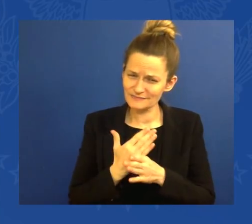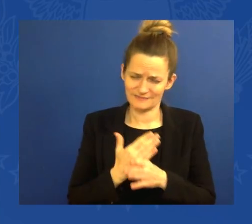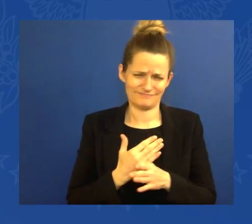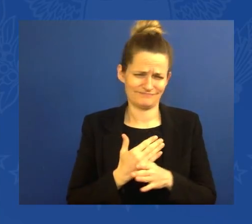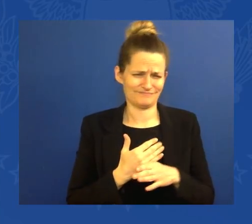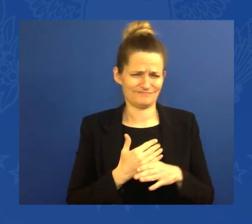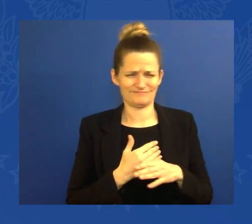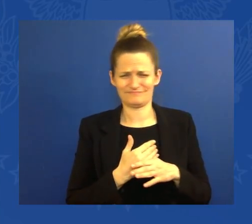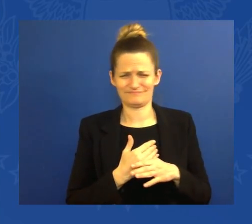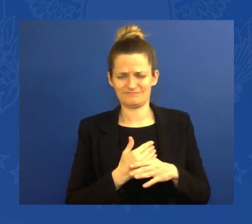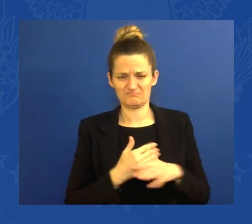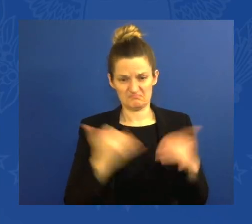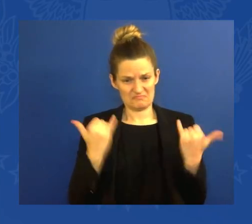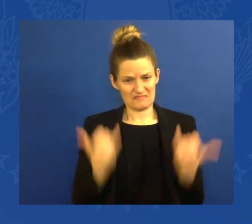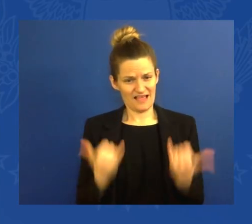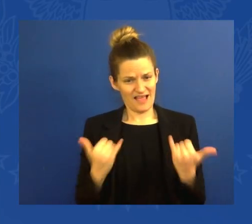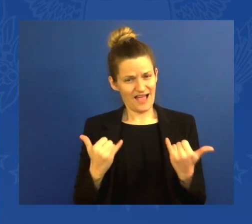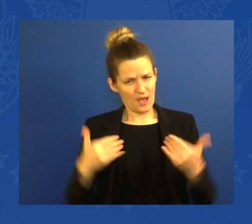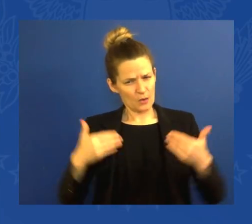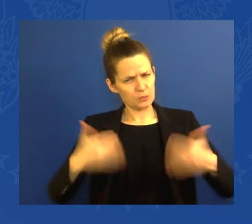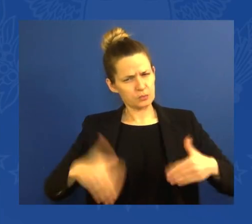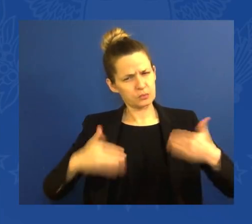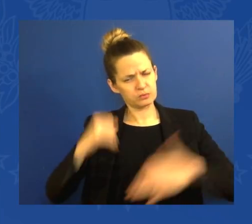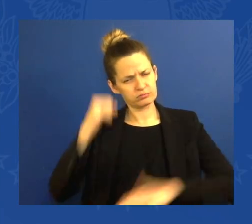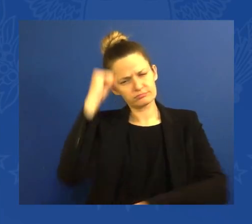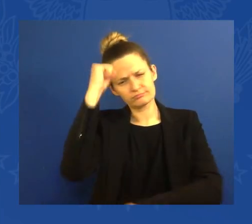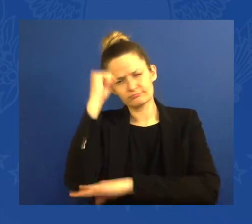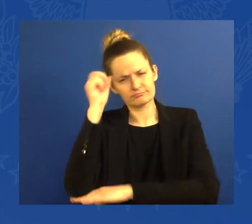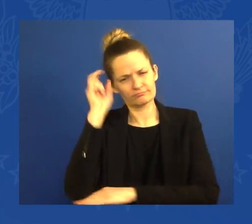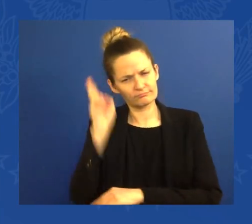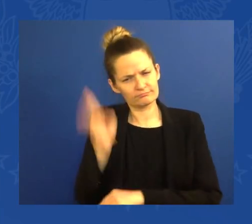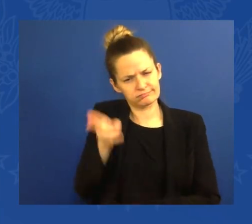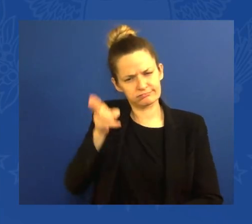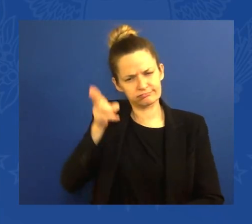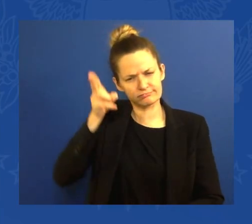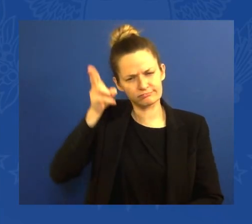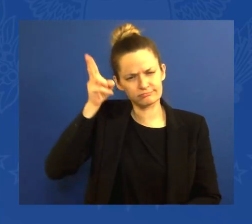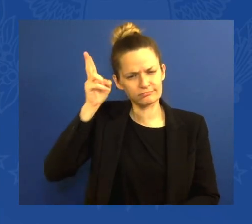and for those who experienced sexual harassment or assault, you're going to have the right today